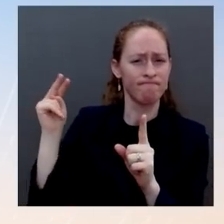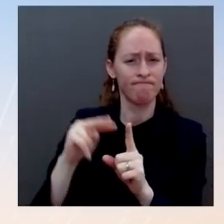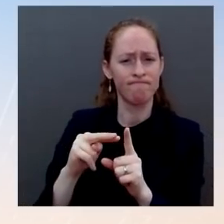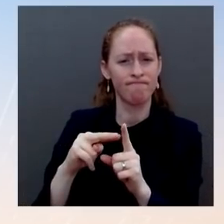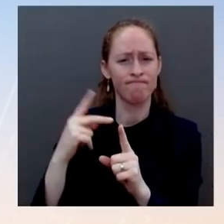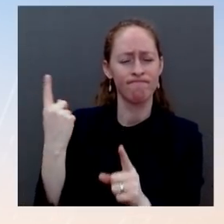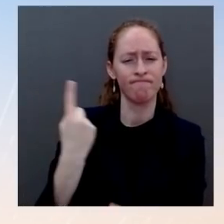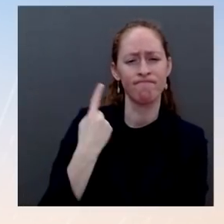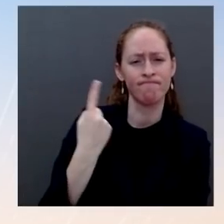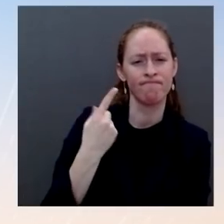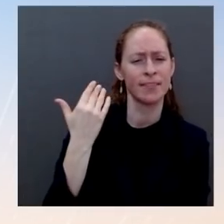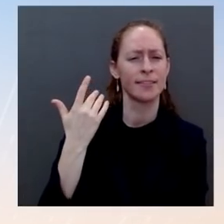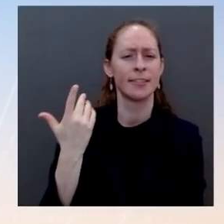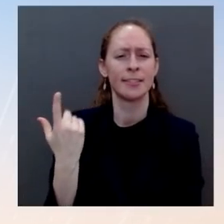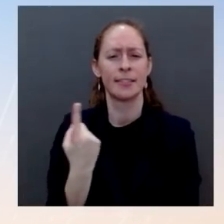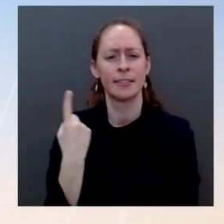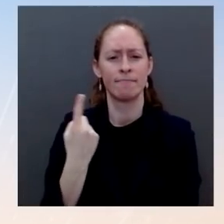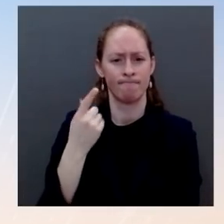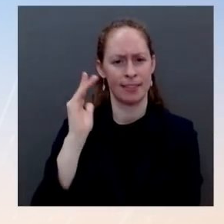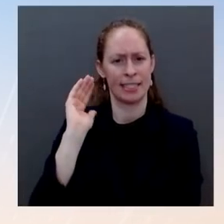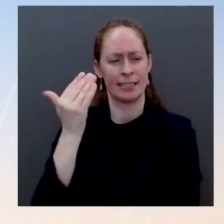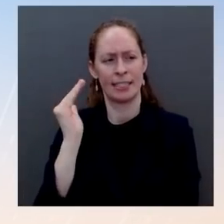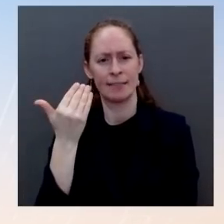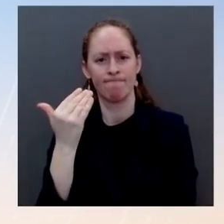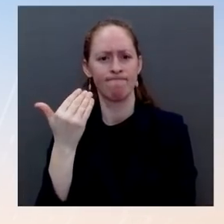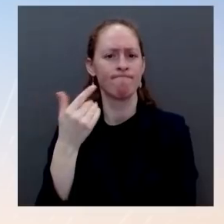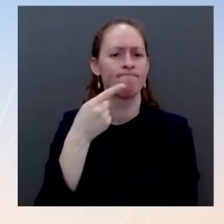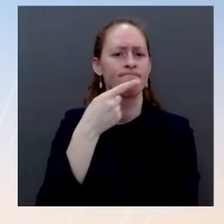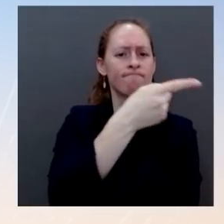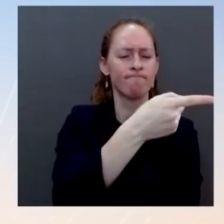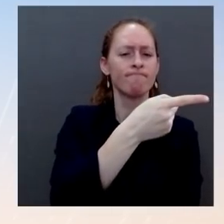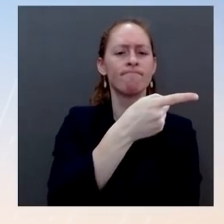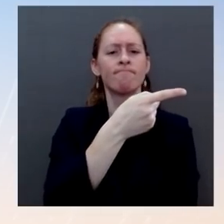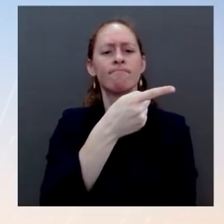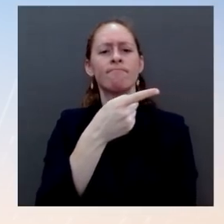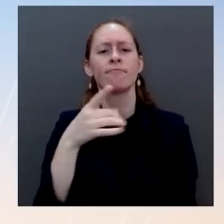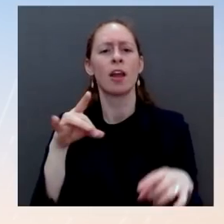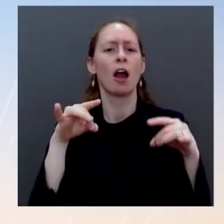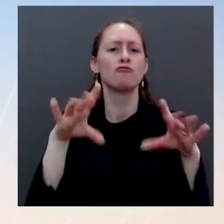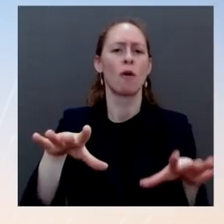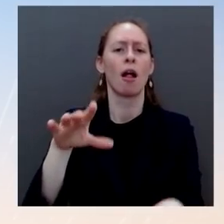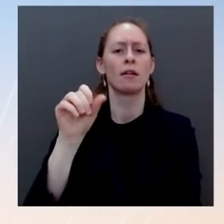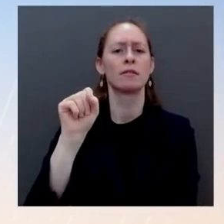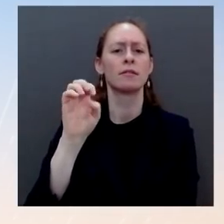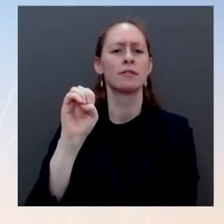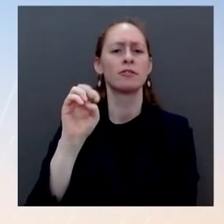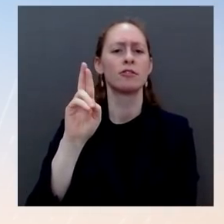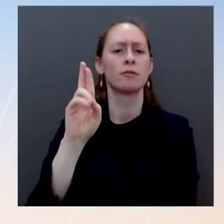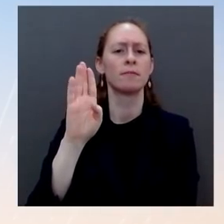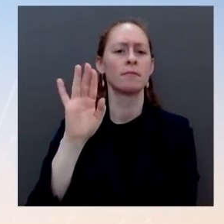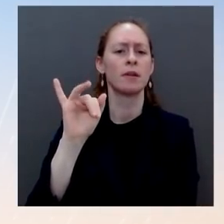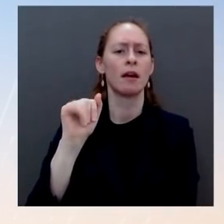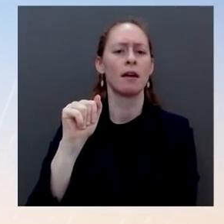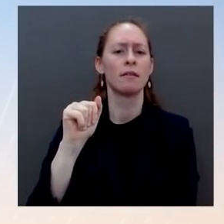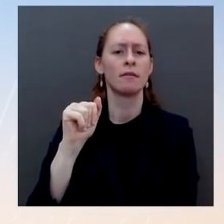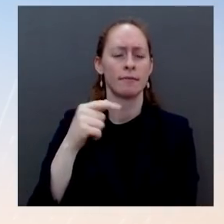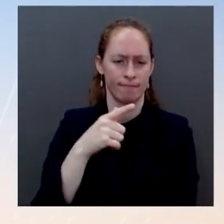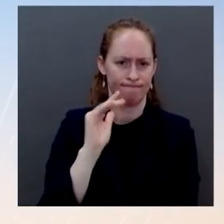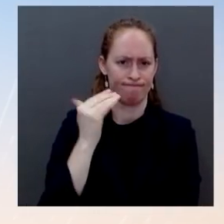who is there now and is apparently unvaccinated? Ms. Psaki: I don't believe we have weighed in on that. I can certainly check with the State Department and our national security team